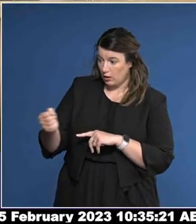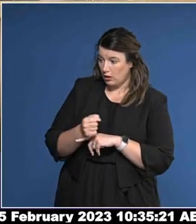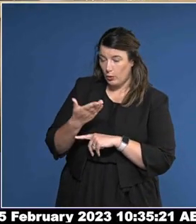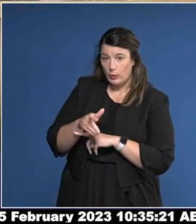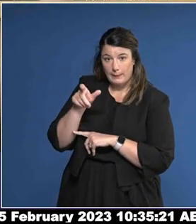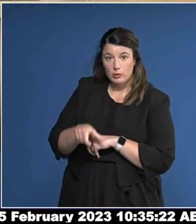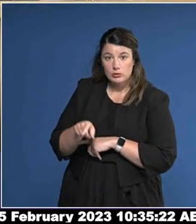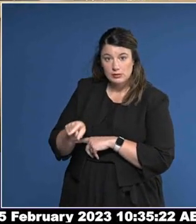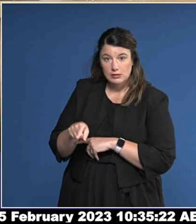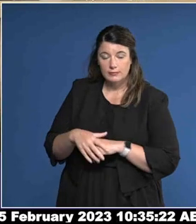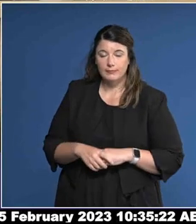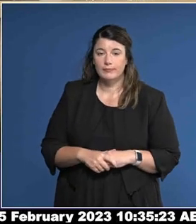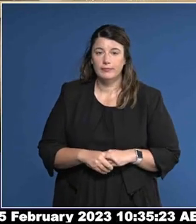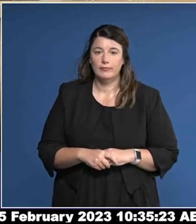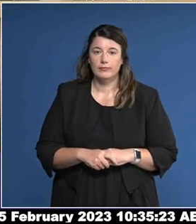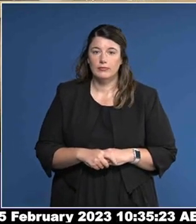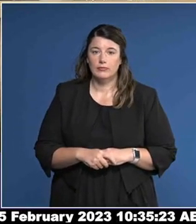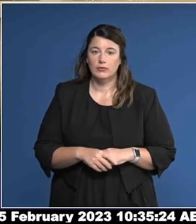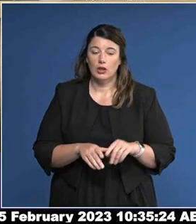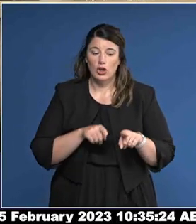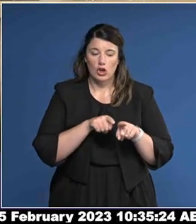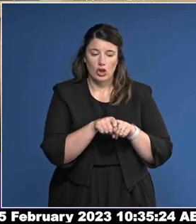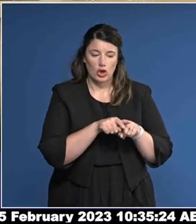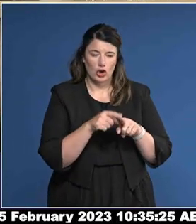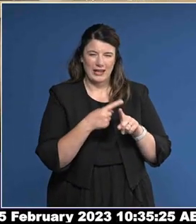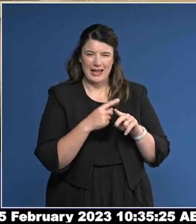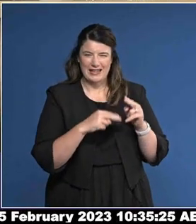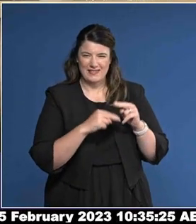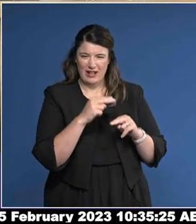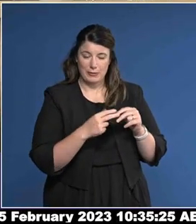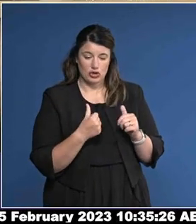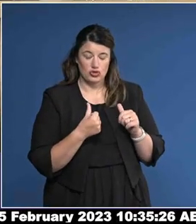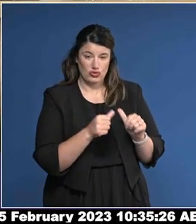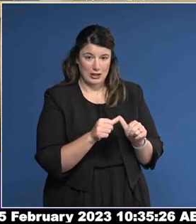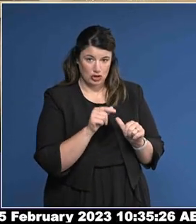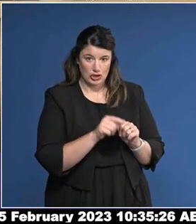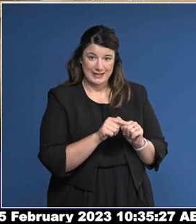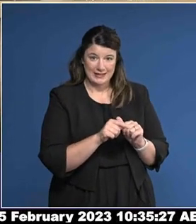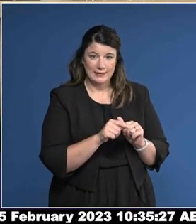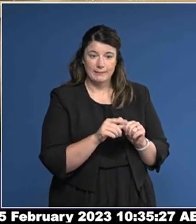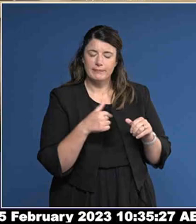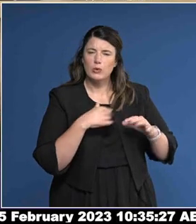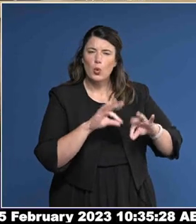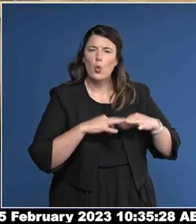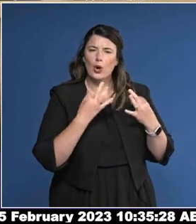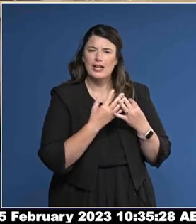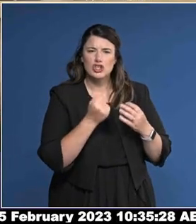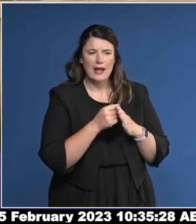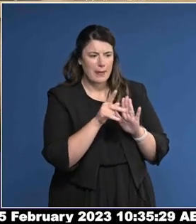With our learning and development strategy, one of the things that we did with that - because the organisation had a policy of not requiring a Certificate III, for example -